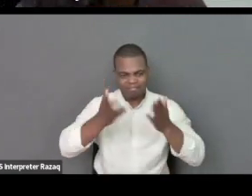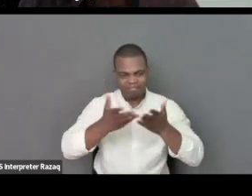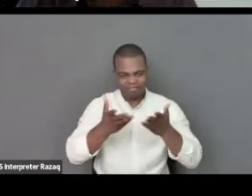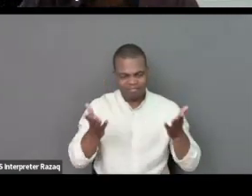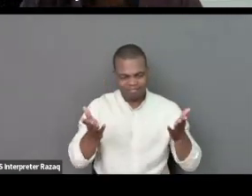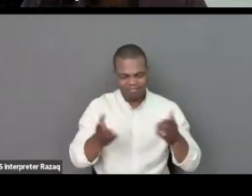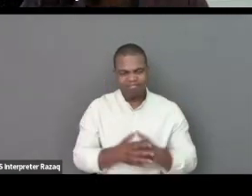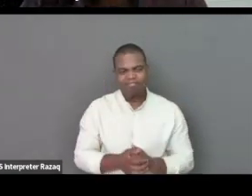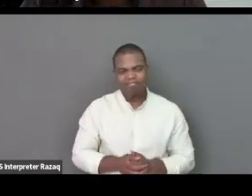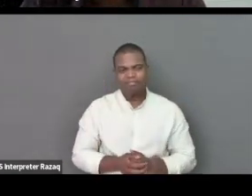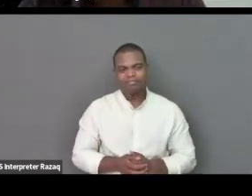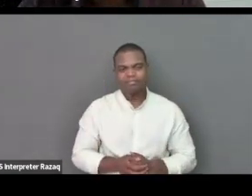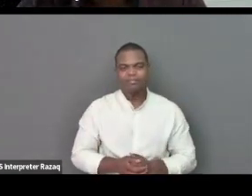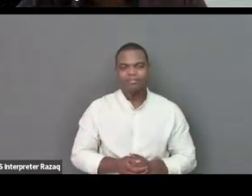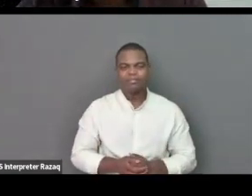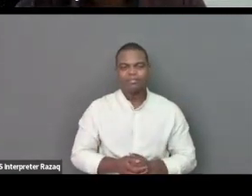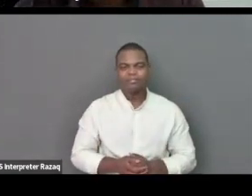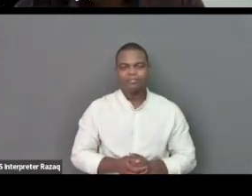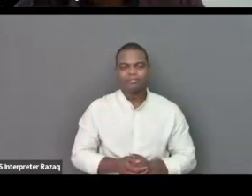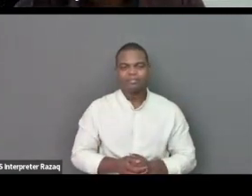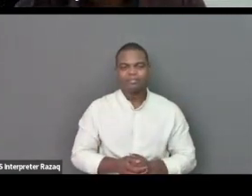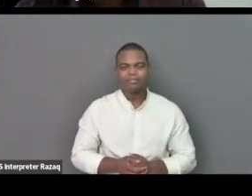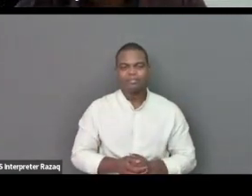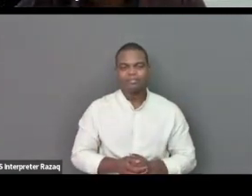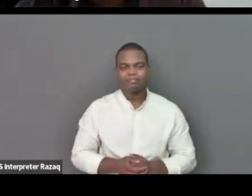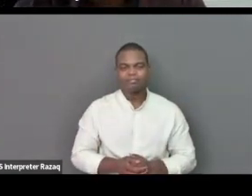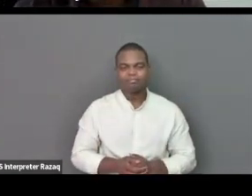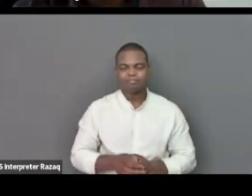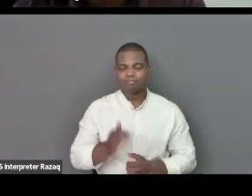. So, I'm here mainly today to talk about the UPower W